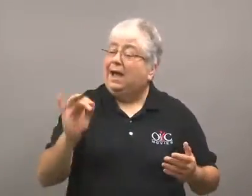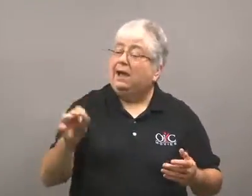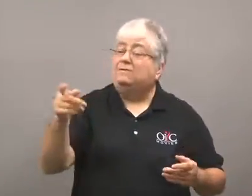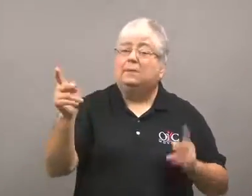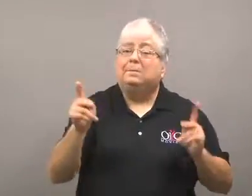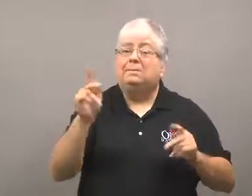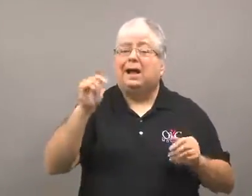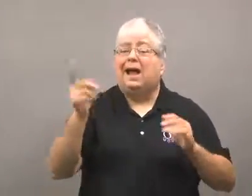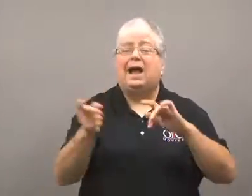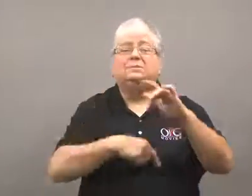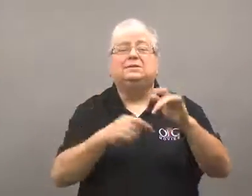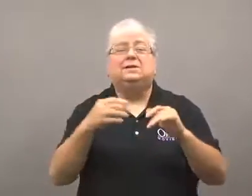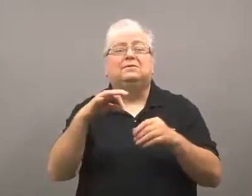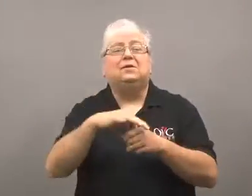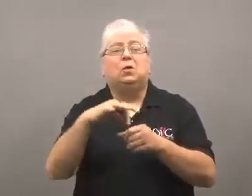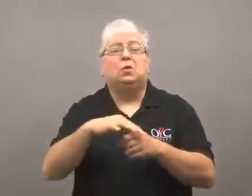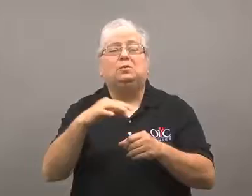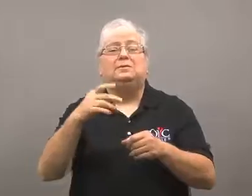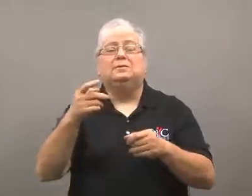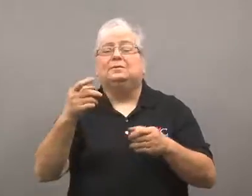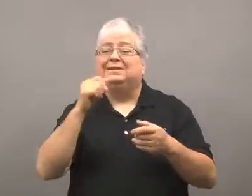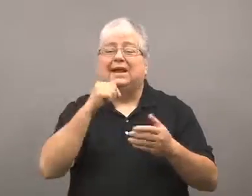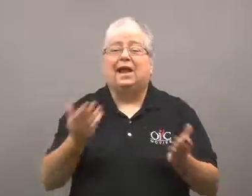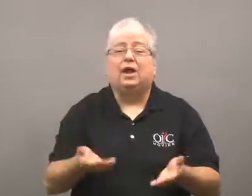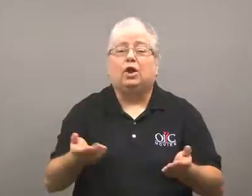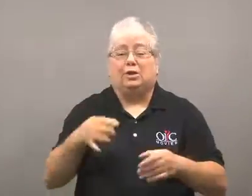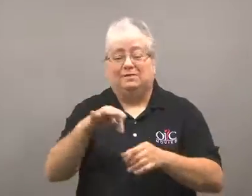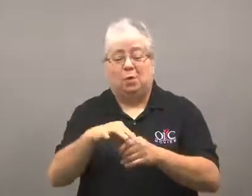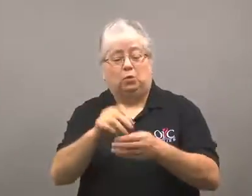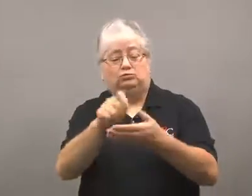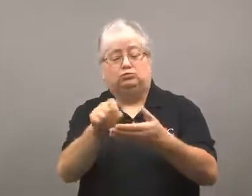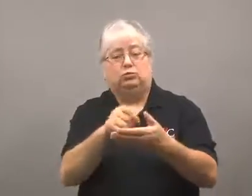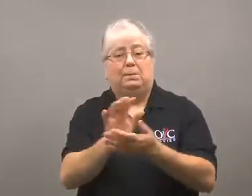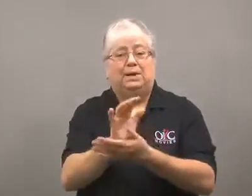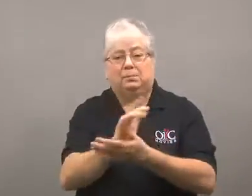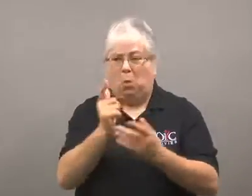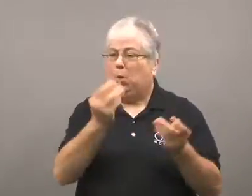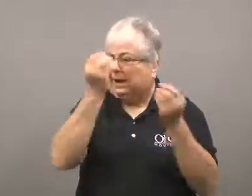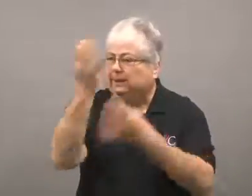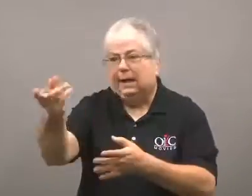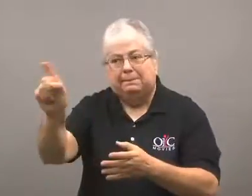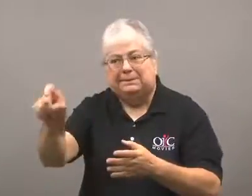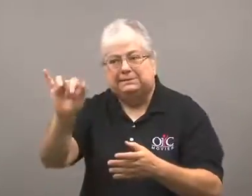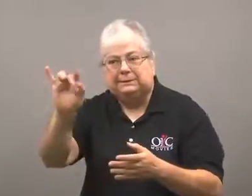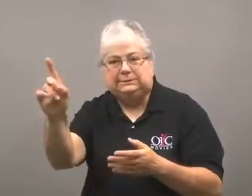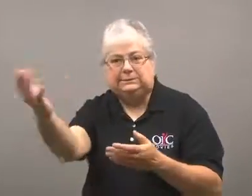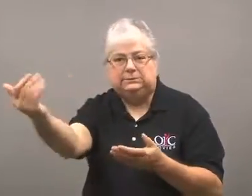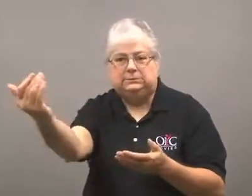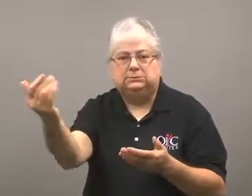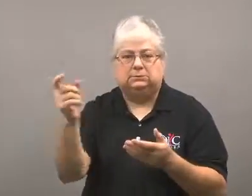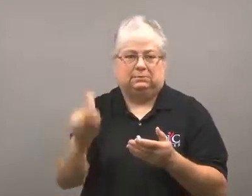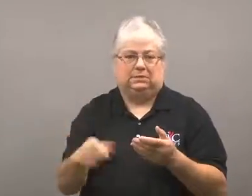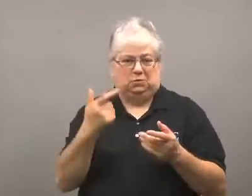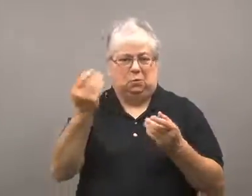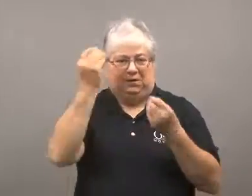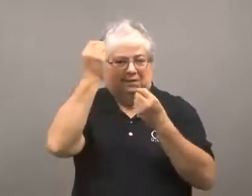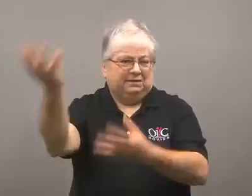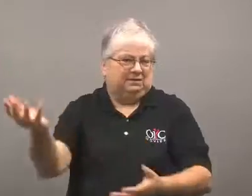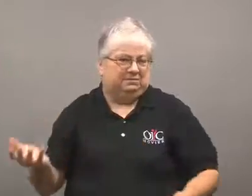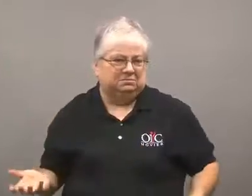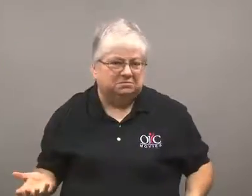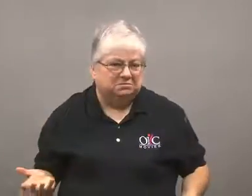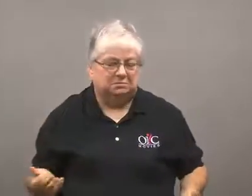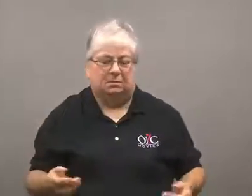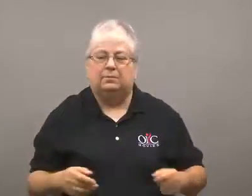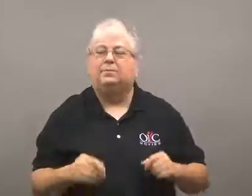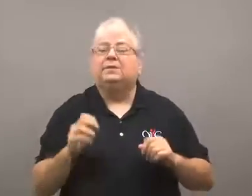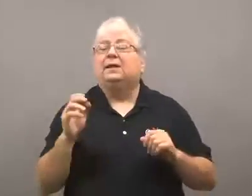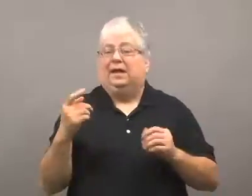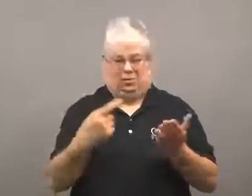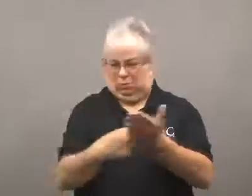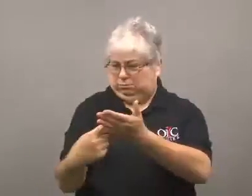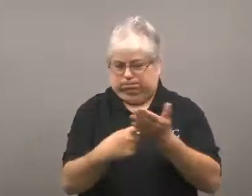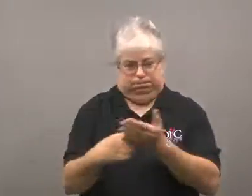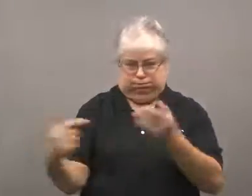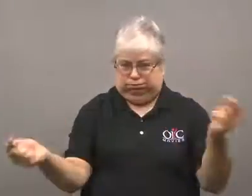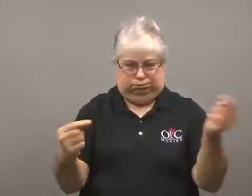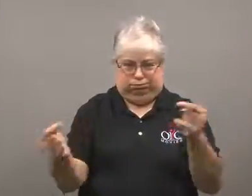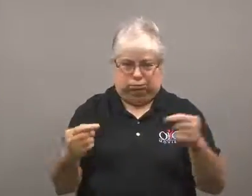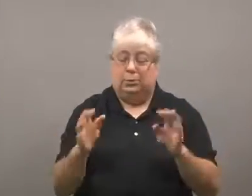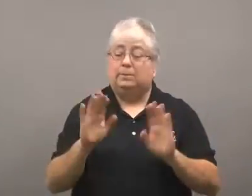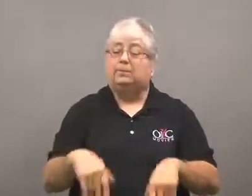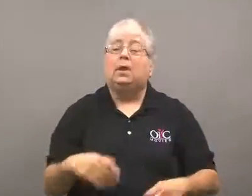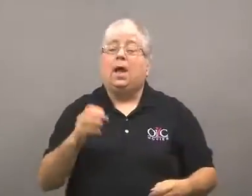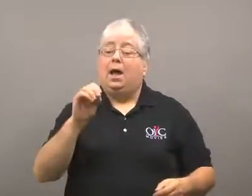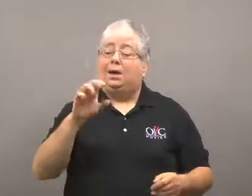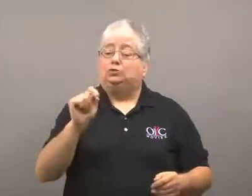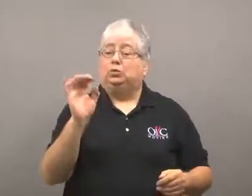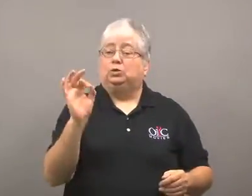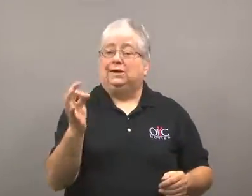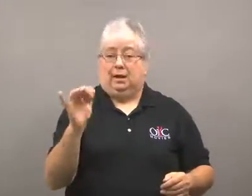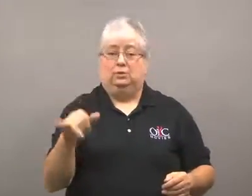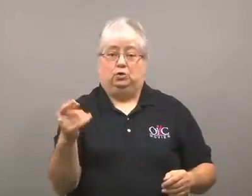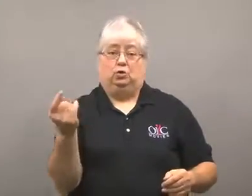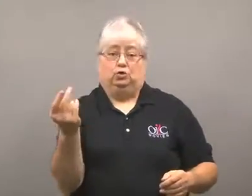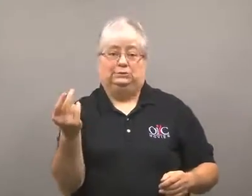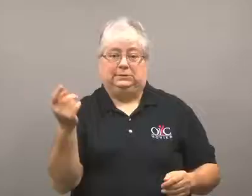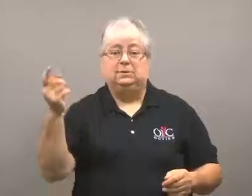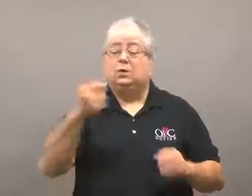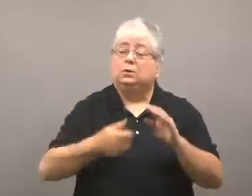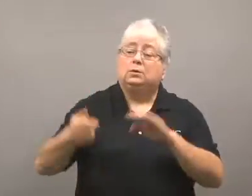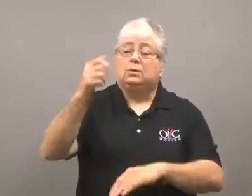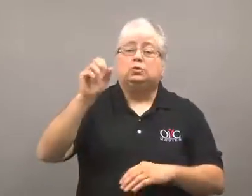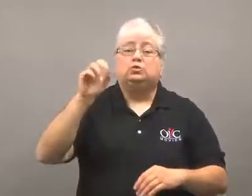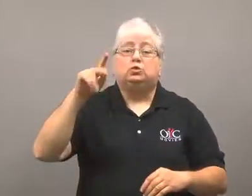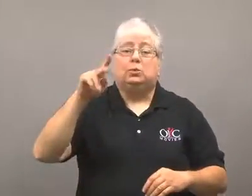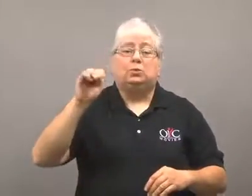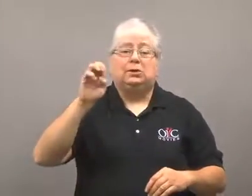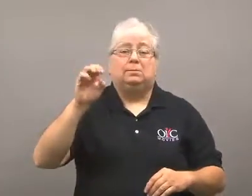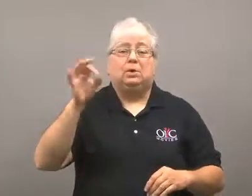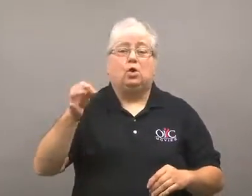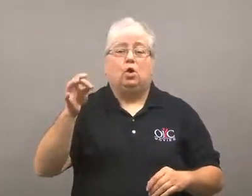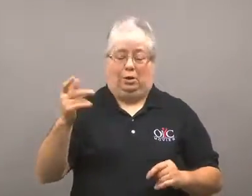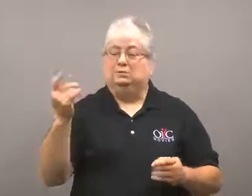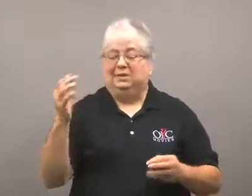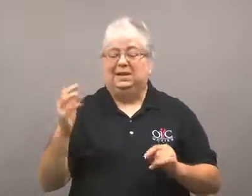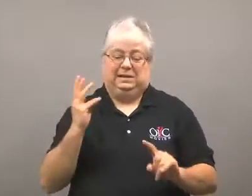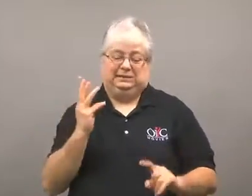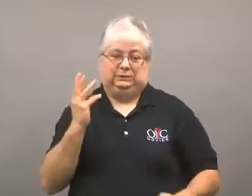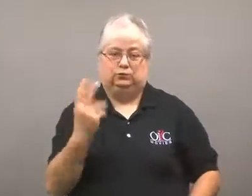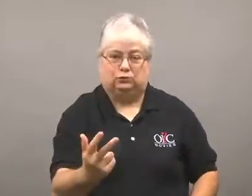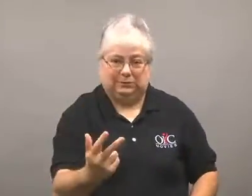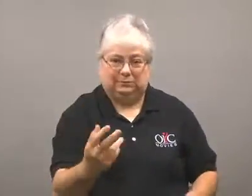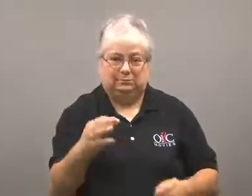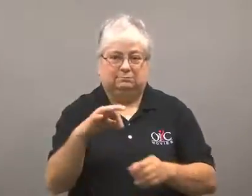Absentee voters could be notified of the ID requirement. That was a big issue.